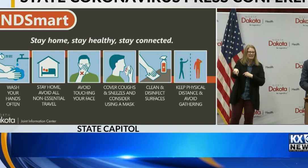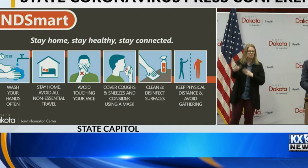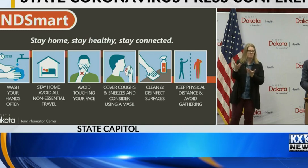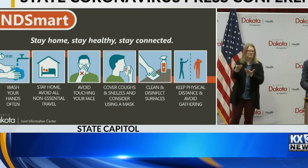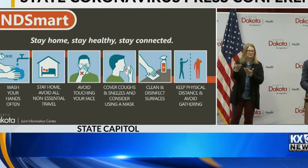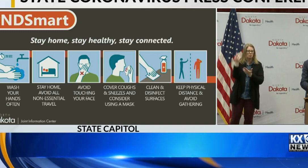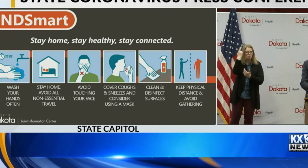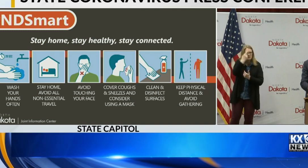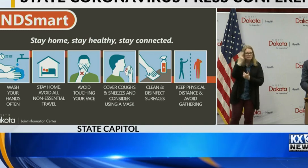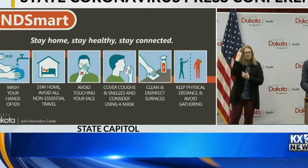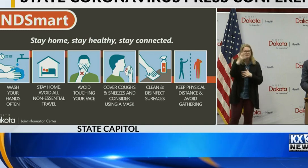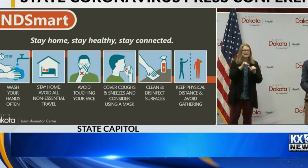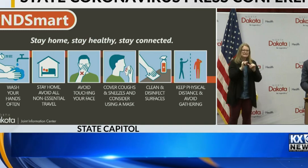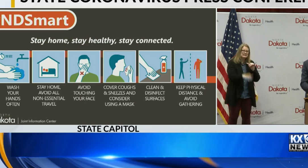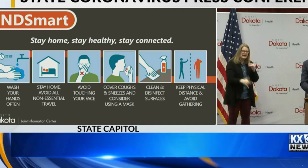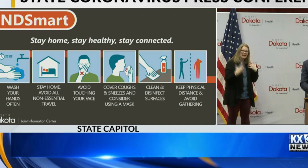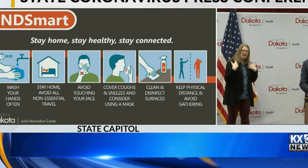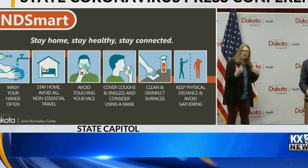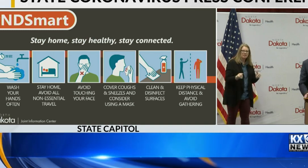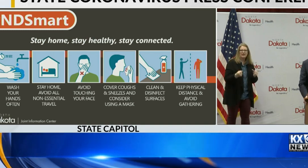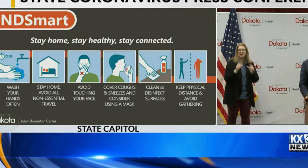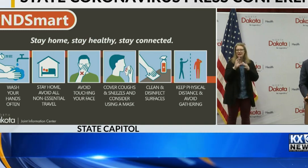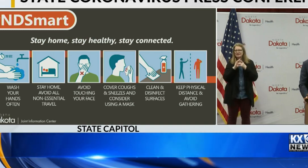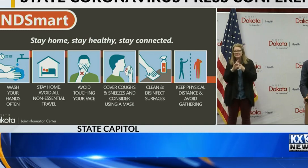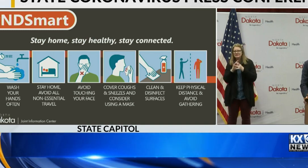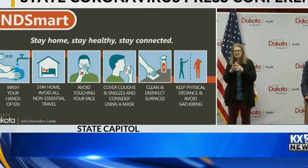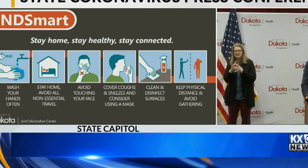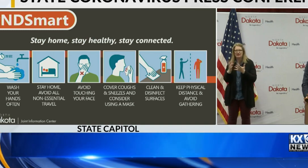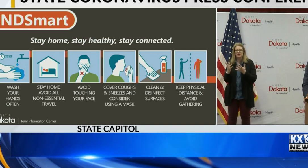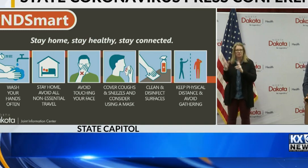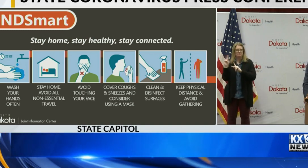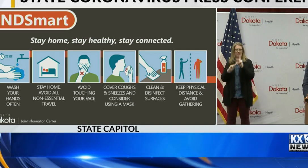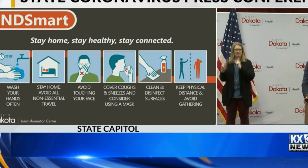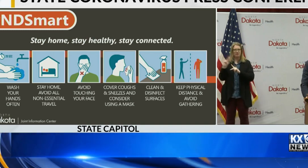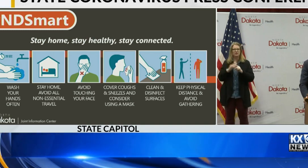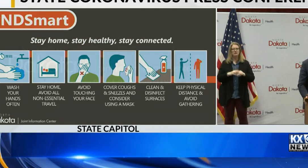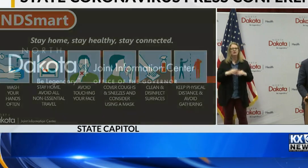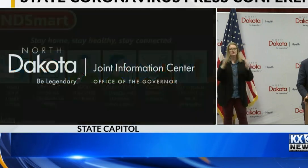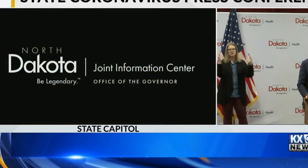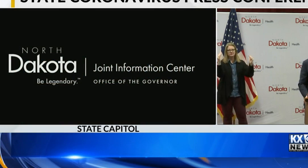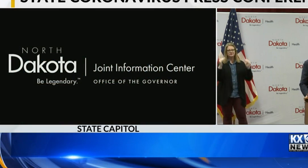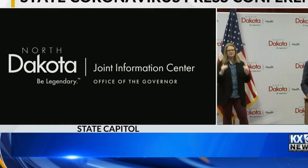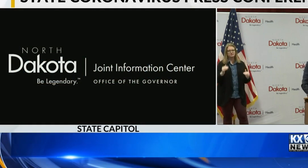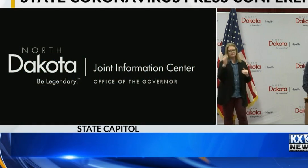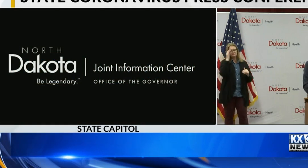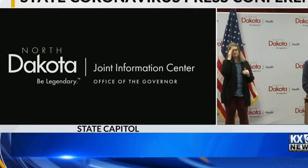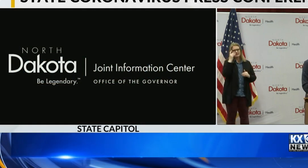SMART. STAYING HOME IF YOU CAN. AND STAY HEALTHY AND STA